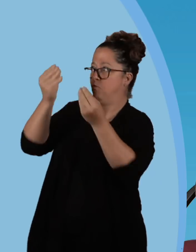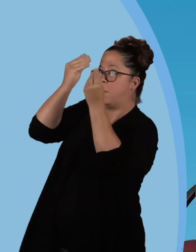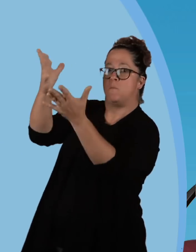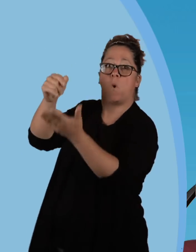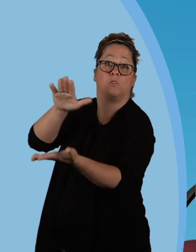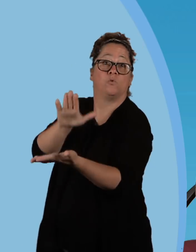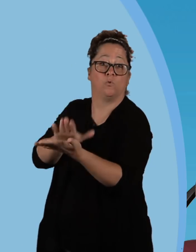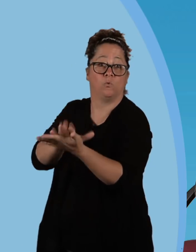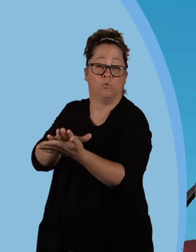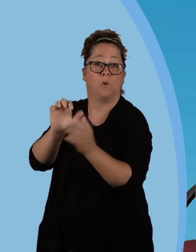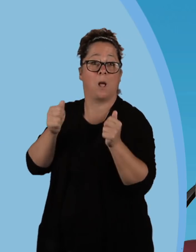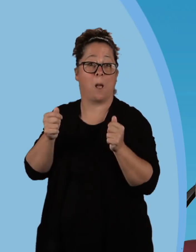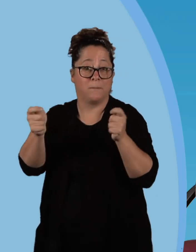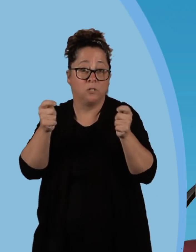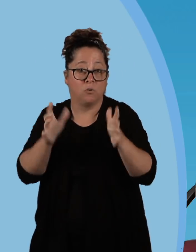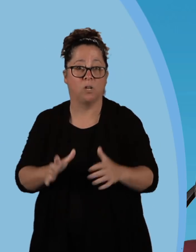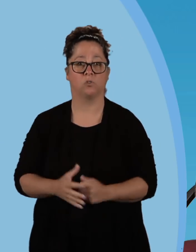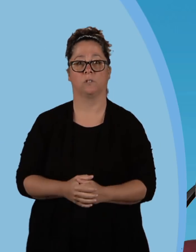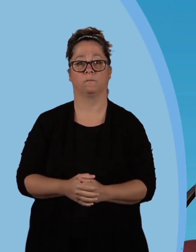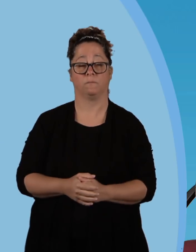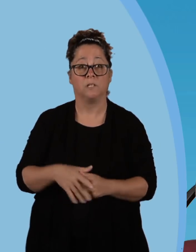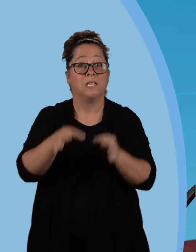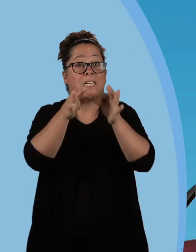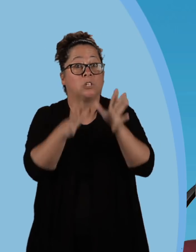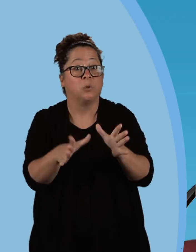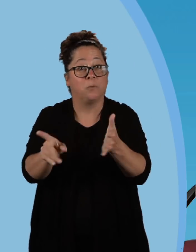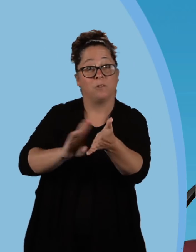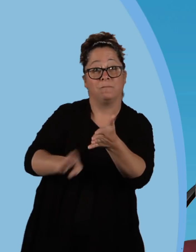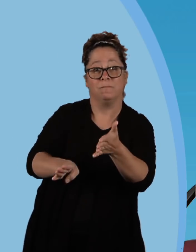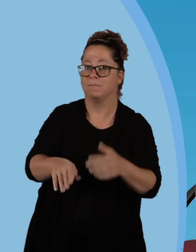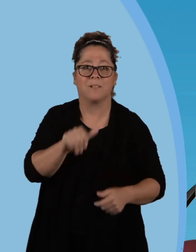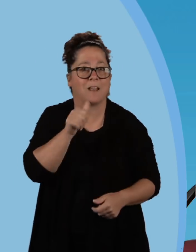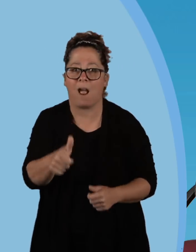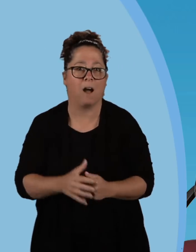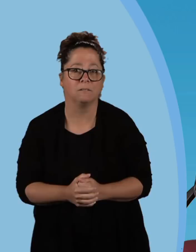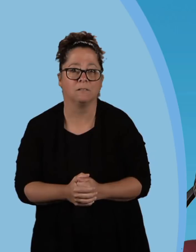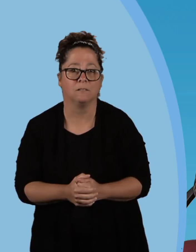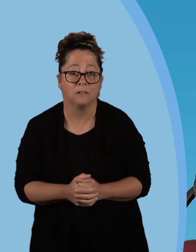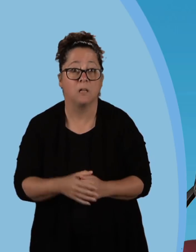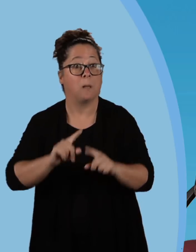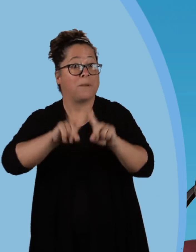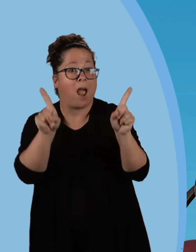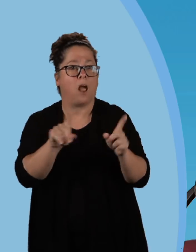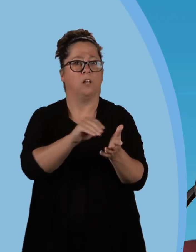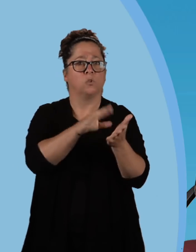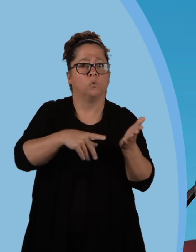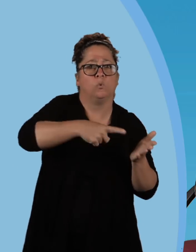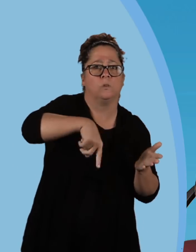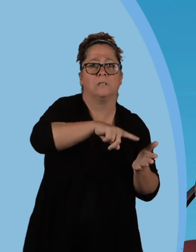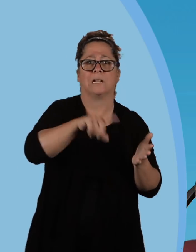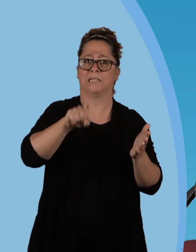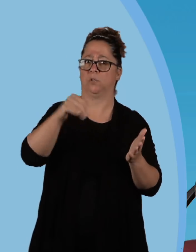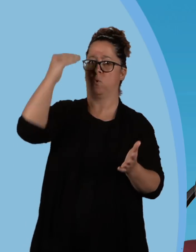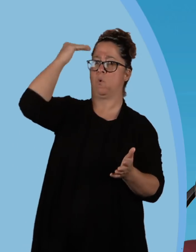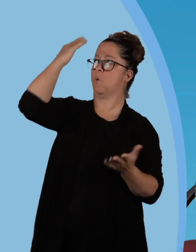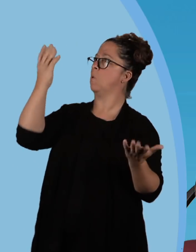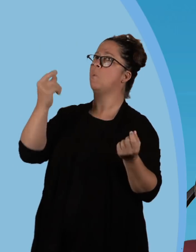many times that professional has to report it to the school administration. Interpreters are not exempt from that,